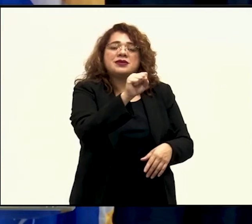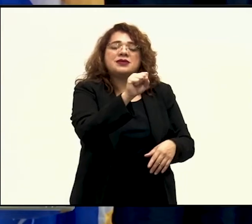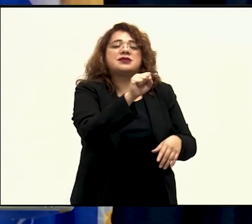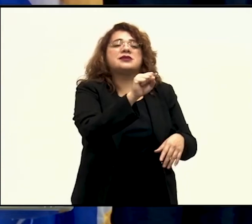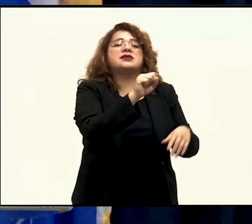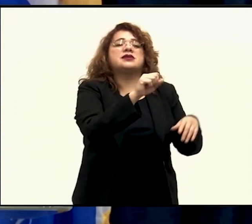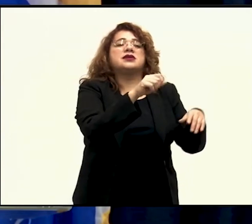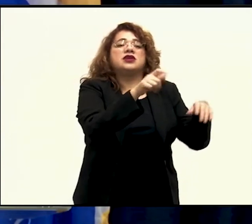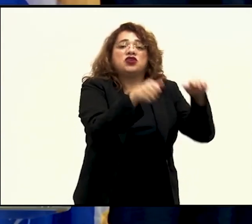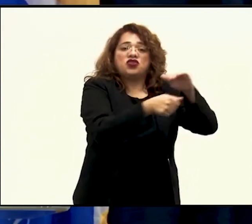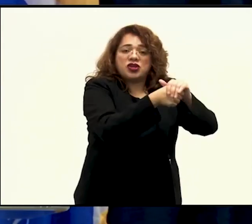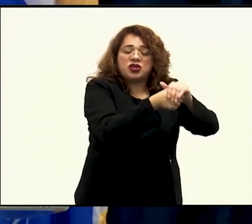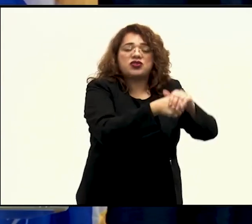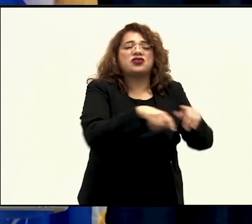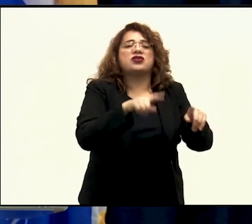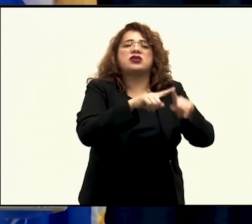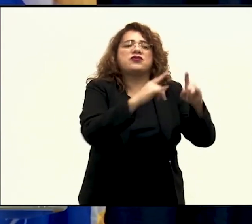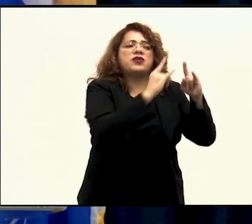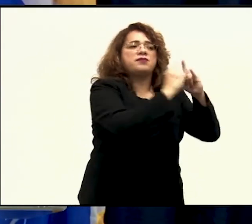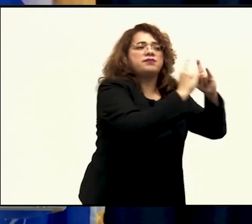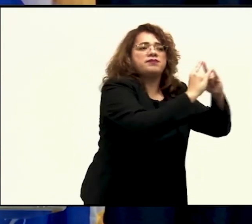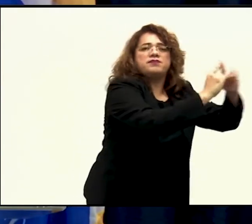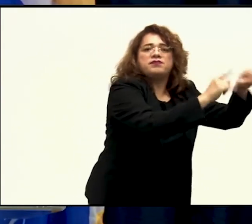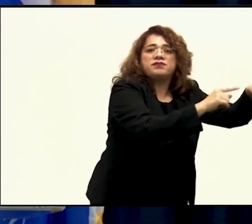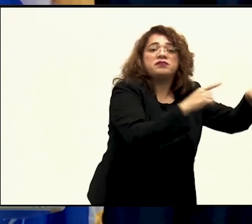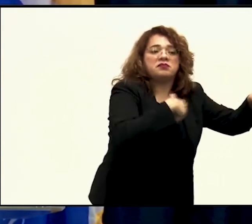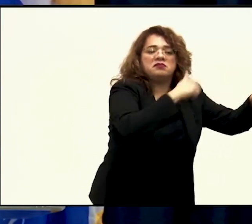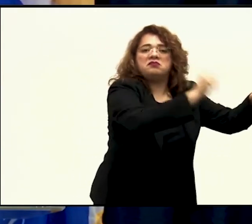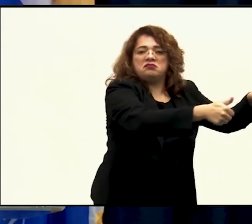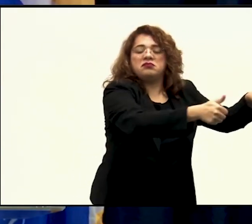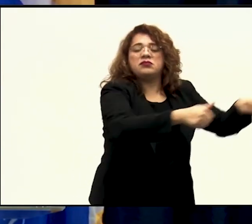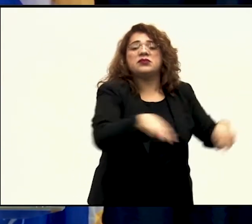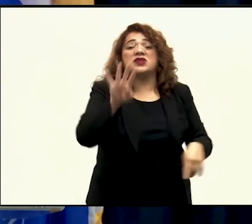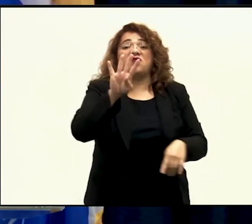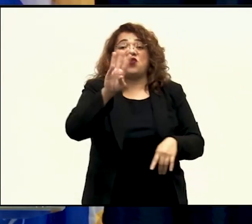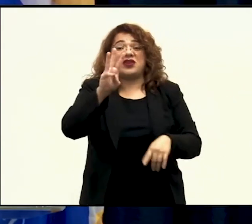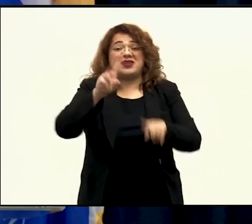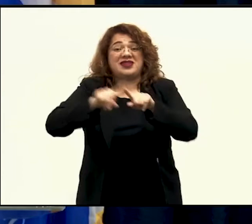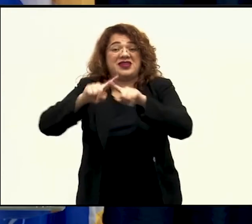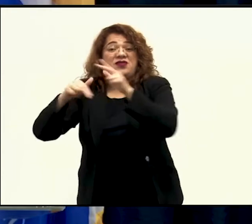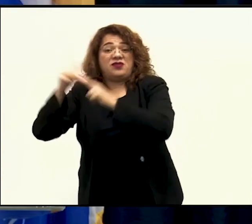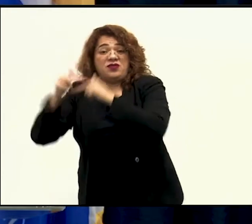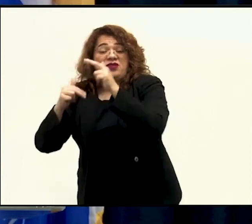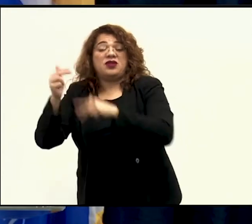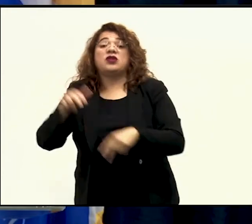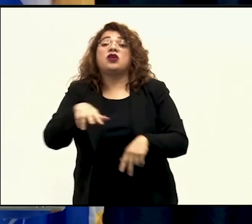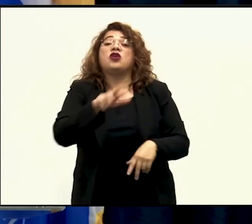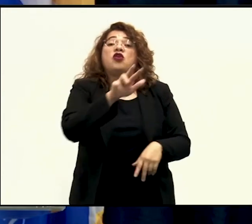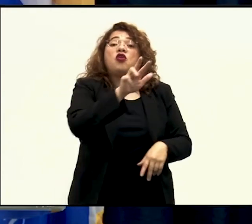Today we've been, we've visited more than 46 facilities, visit 313 private residences,